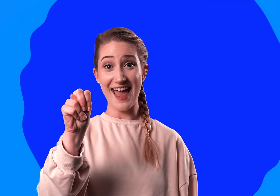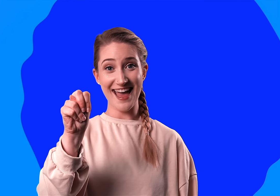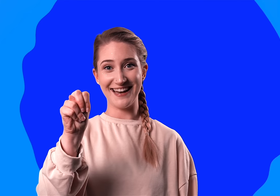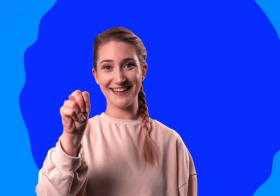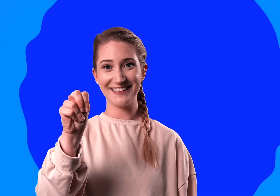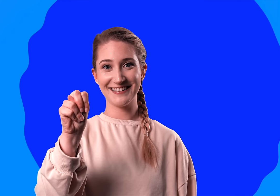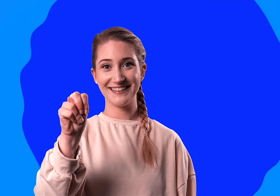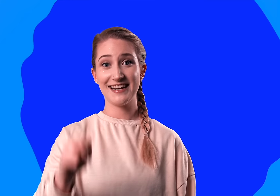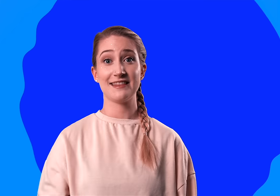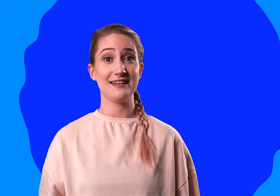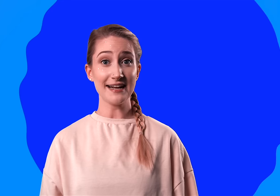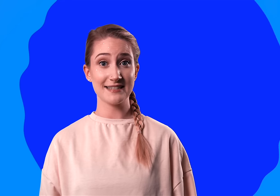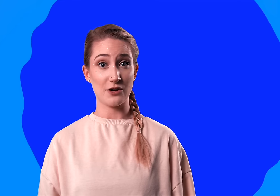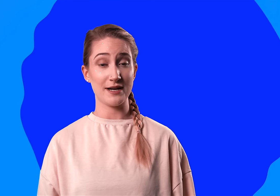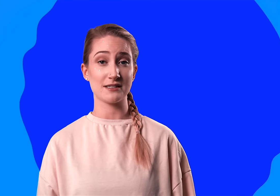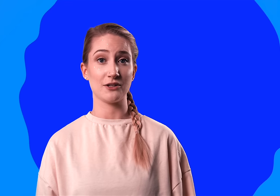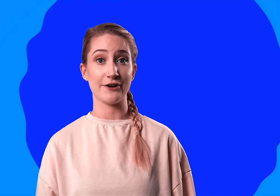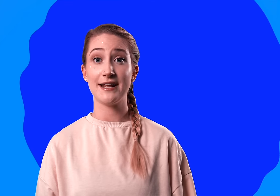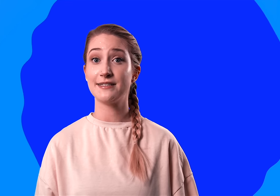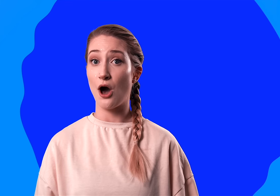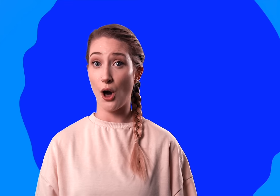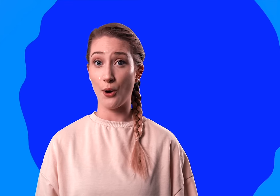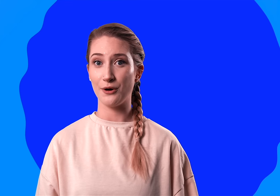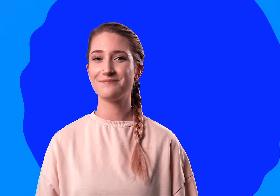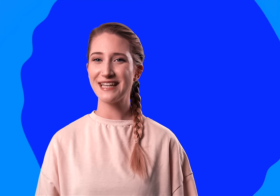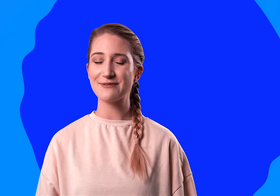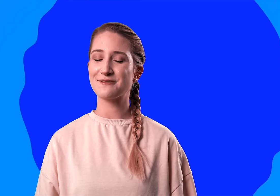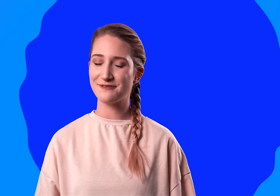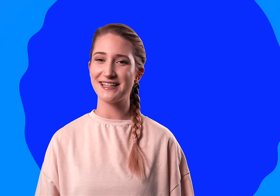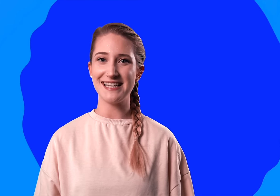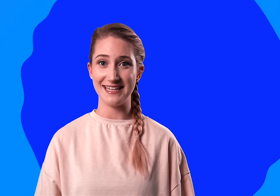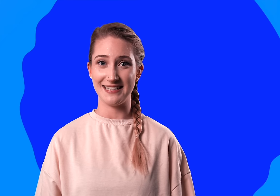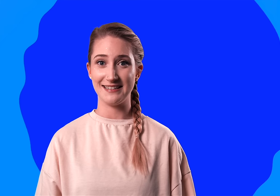N. The next letter we get to learn is O. This one's really easy.